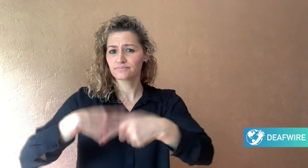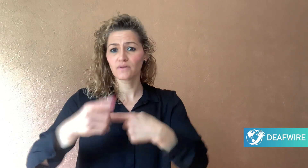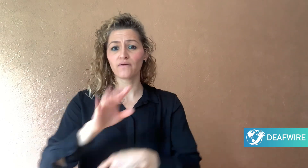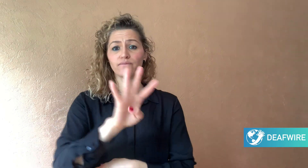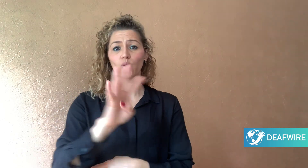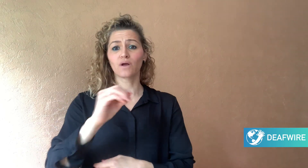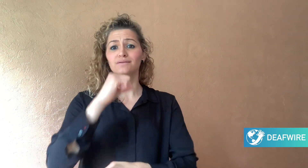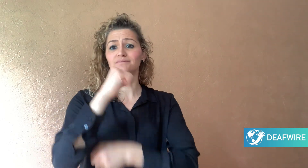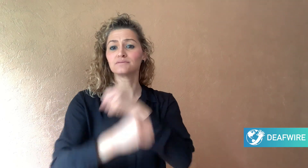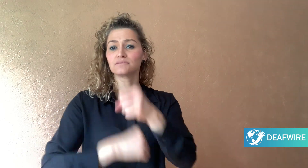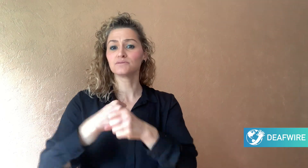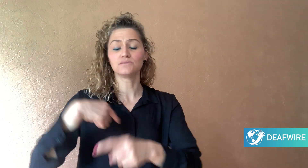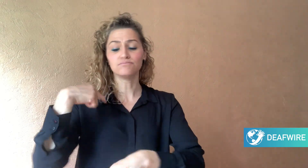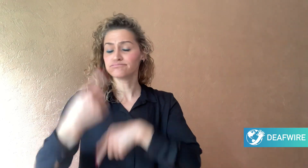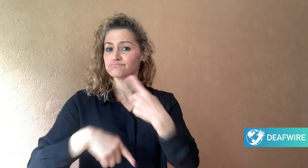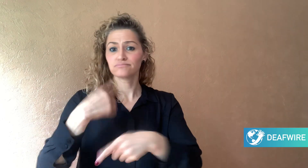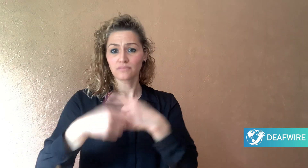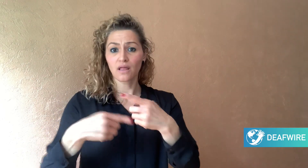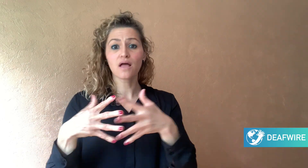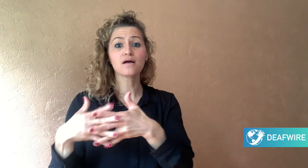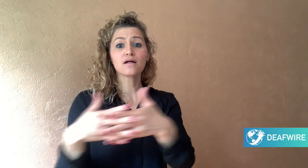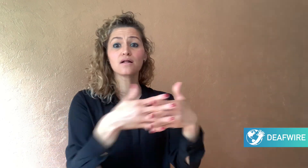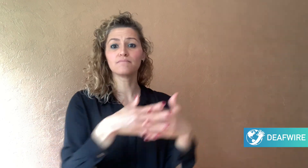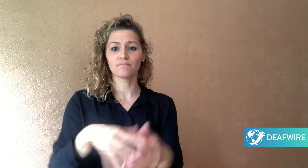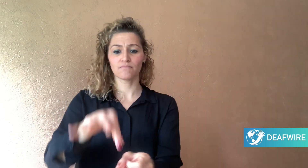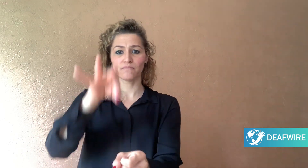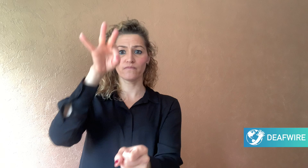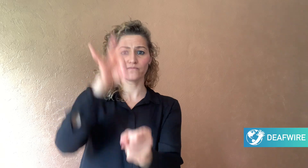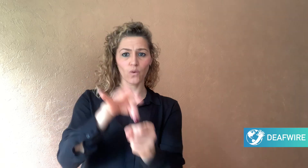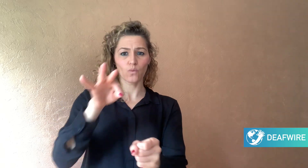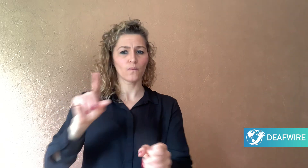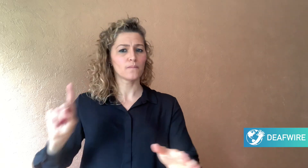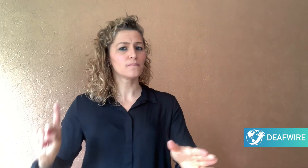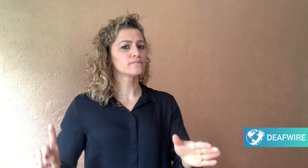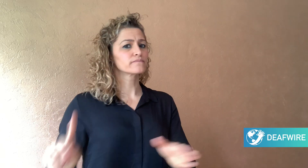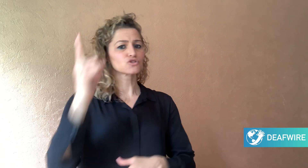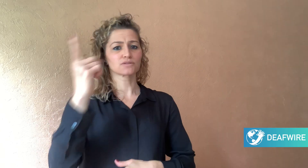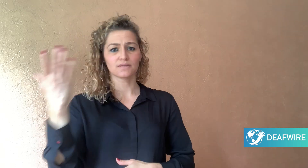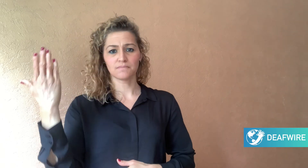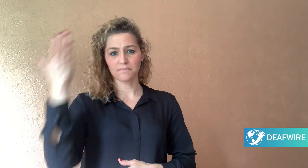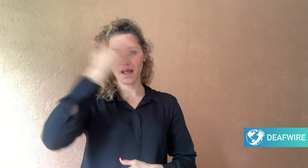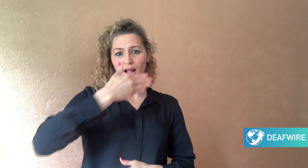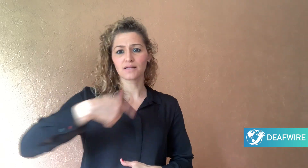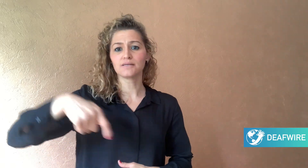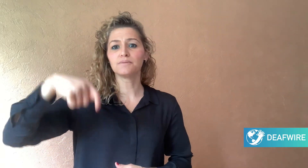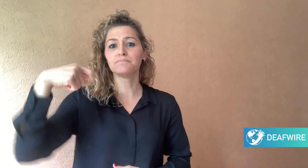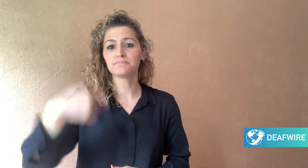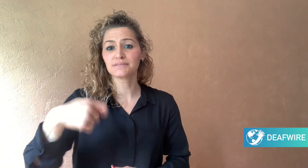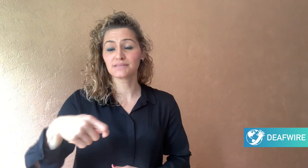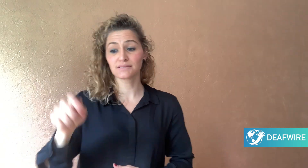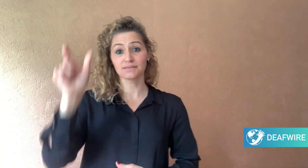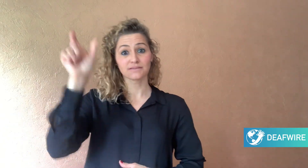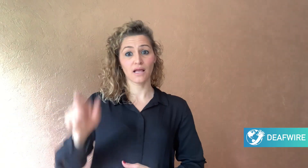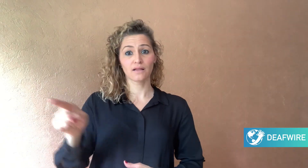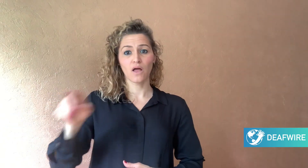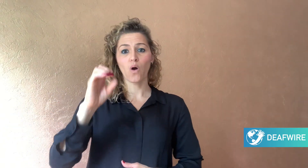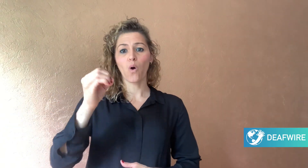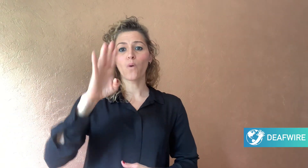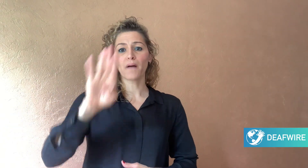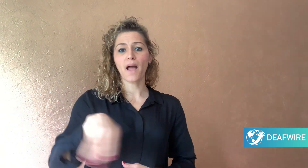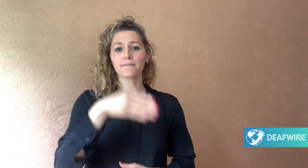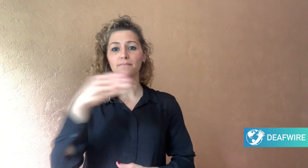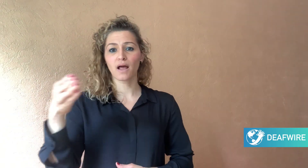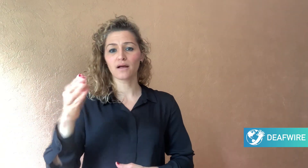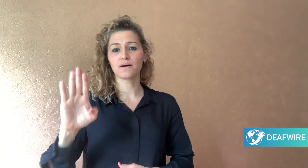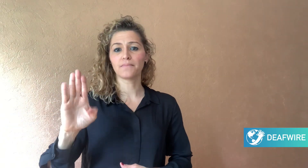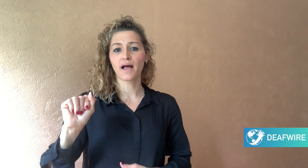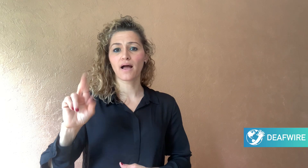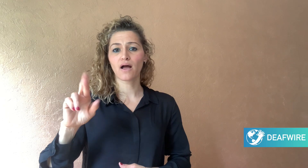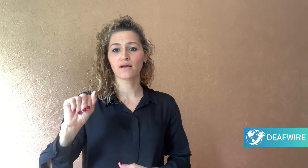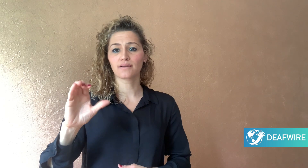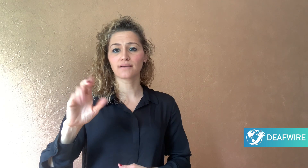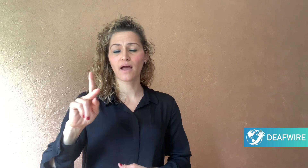the US elected its first Black President, Barack Obama,